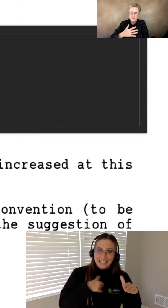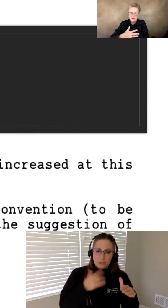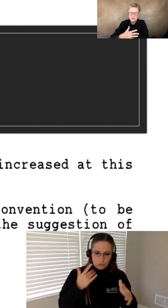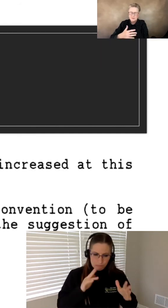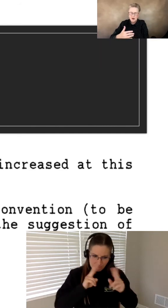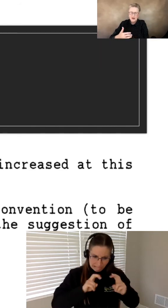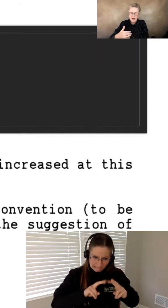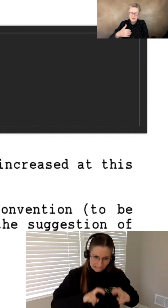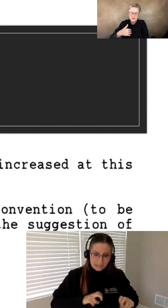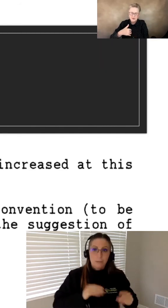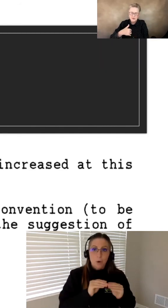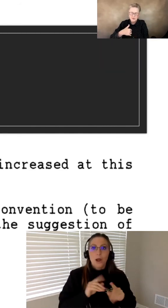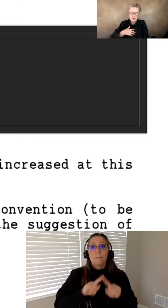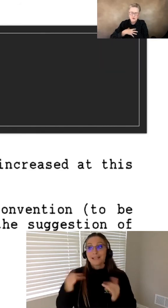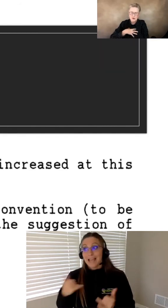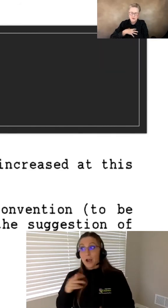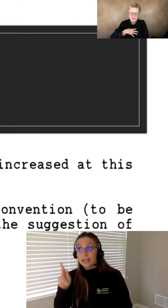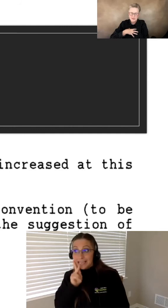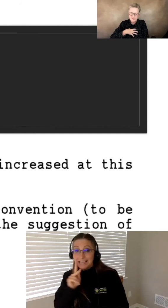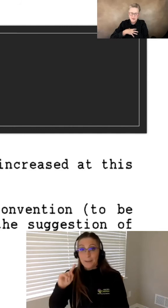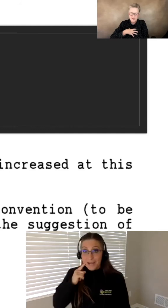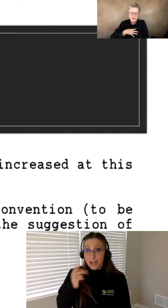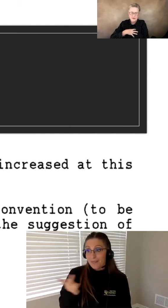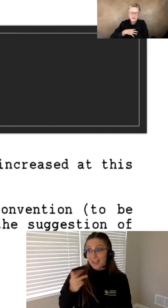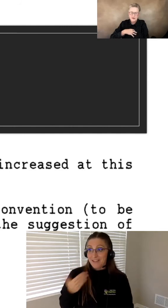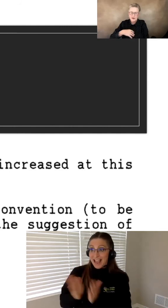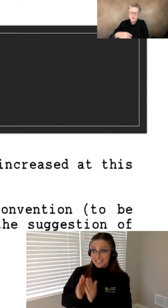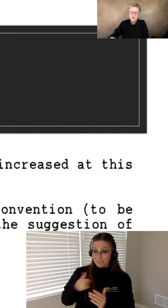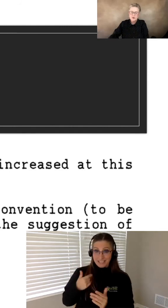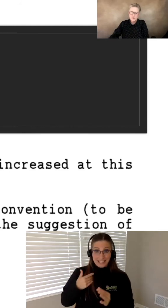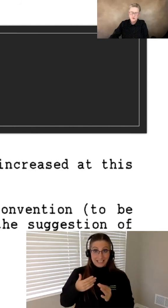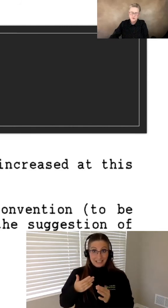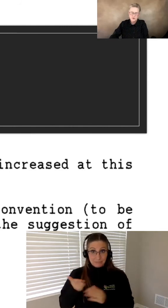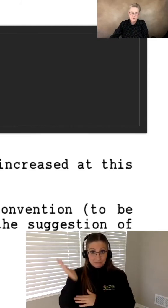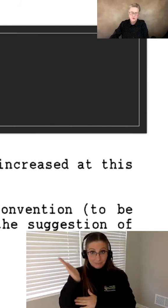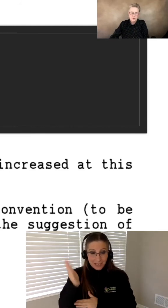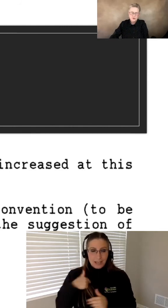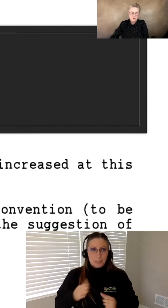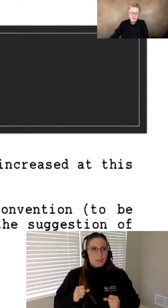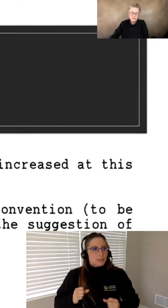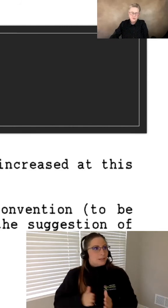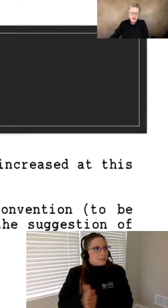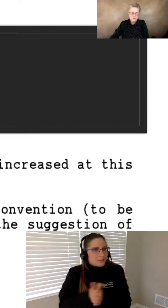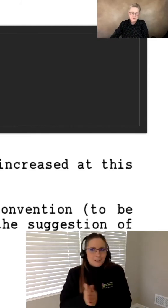Keith and Mary asked me to do this workshop it has given me a renewal to perhaps get